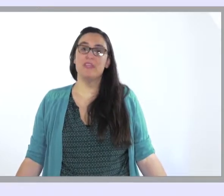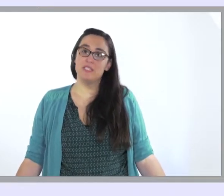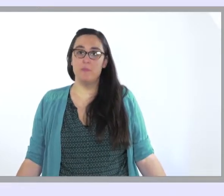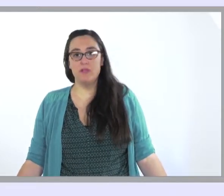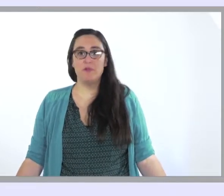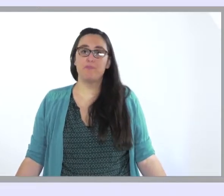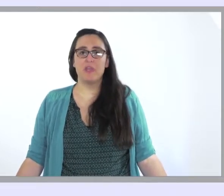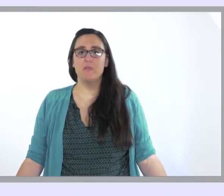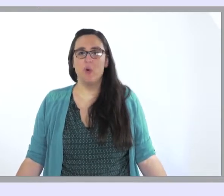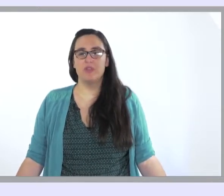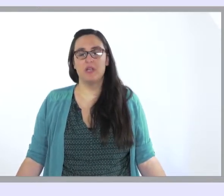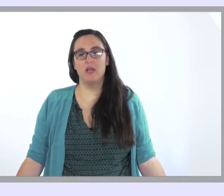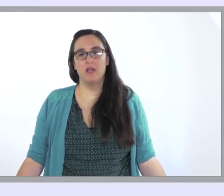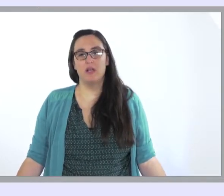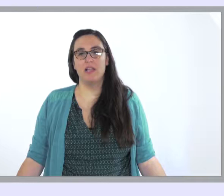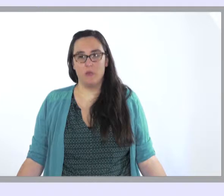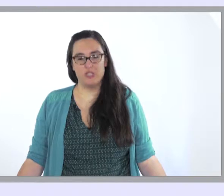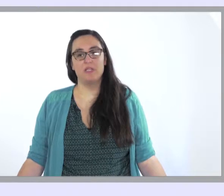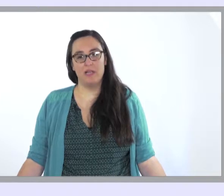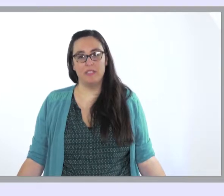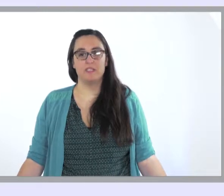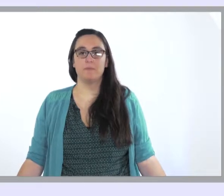is similar in both language modalities.